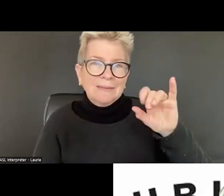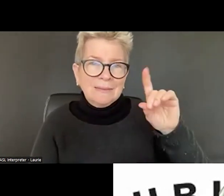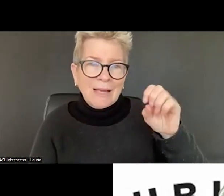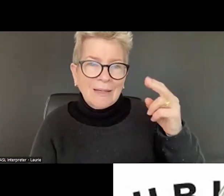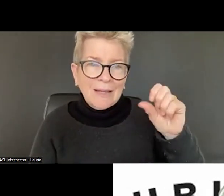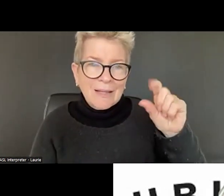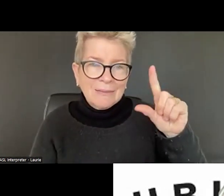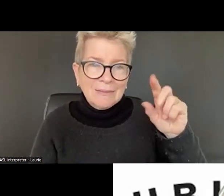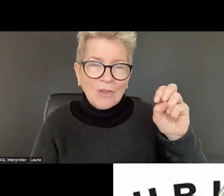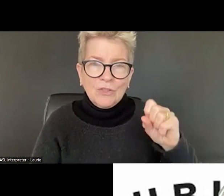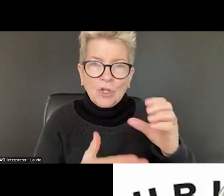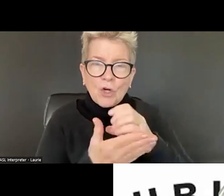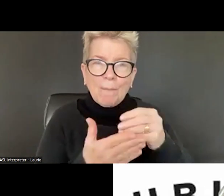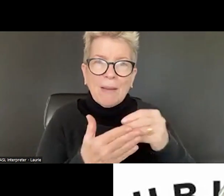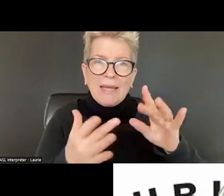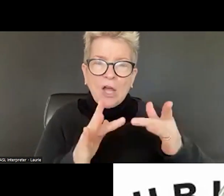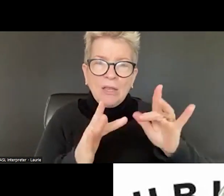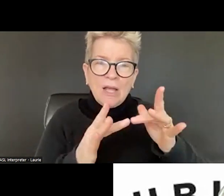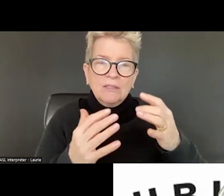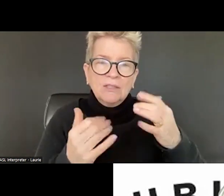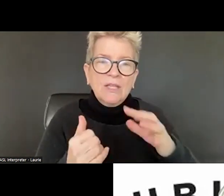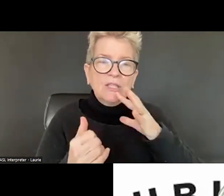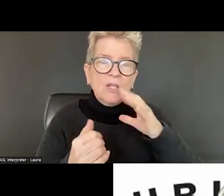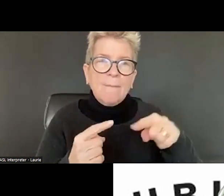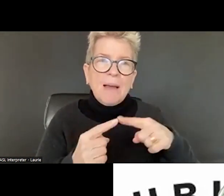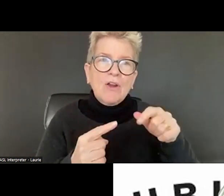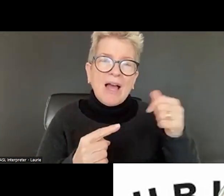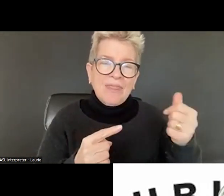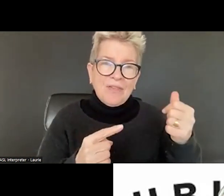talk about other streams of income somebody put in the comments something about trading time for